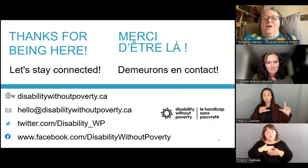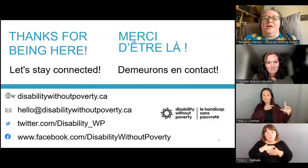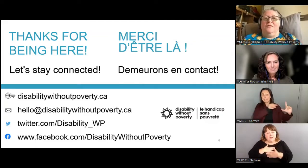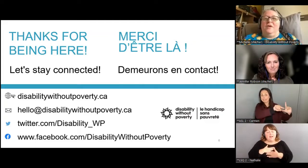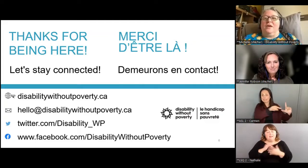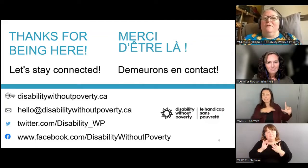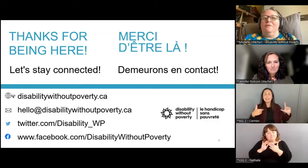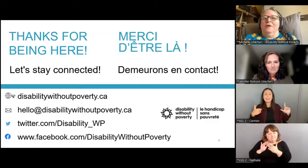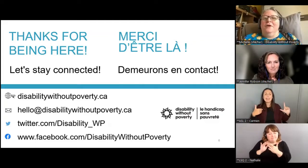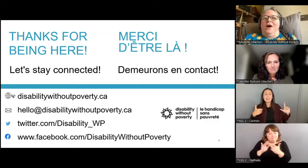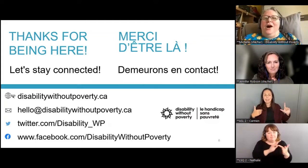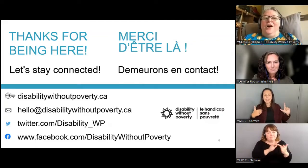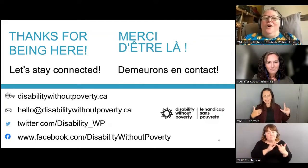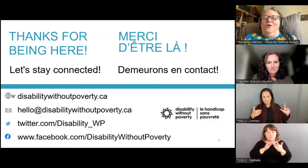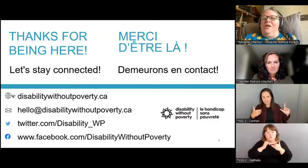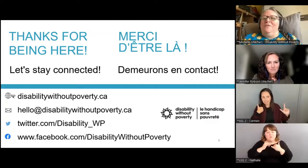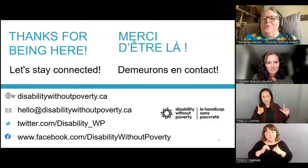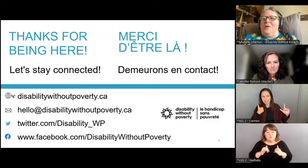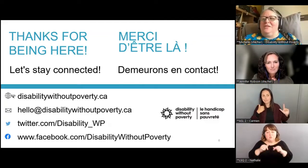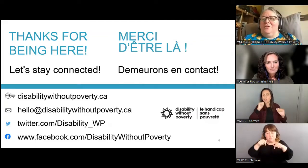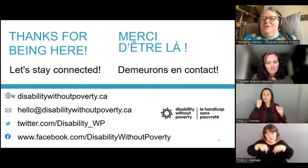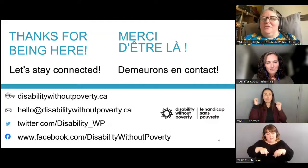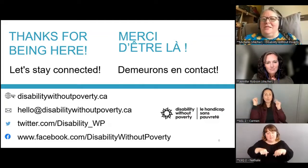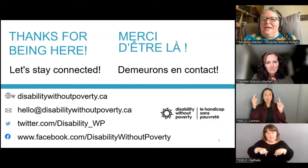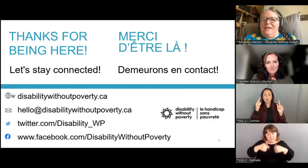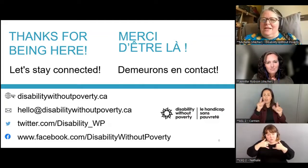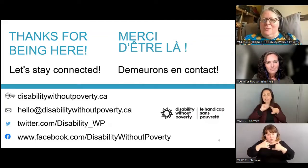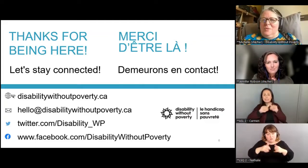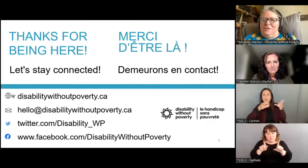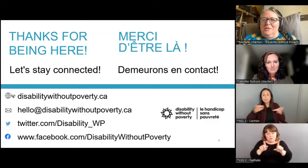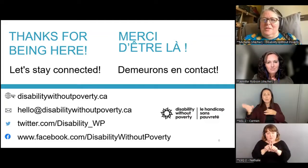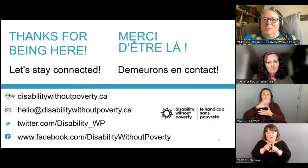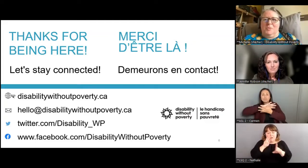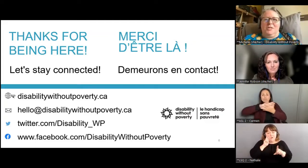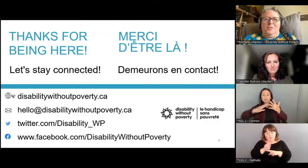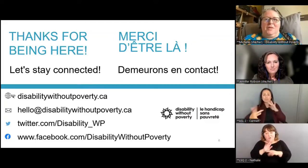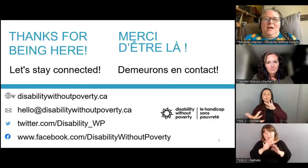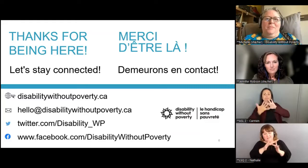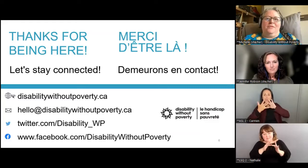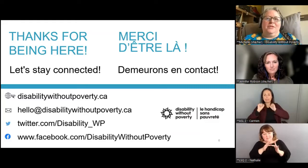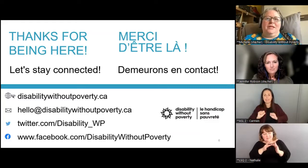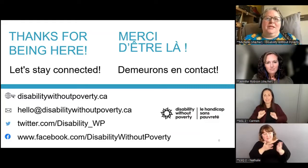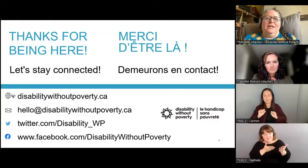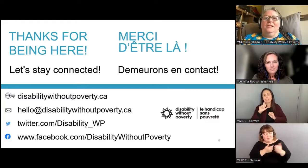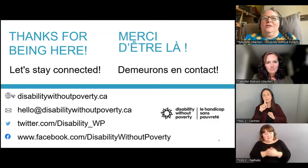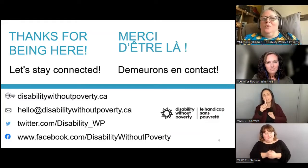WE ARE GIVING ALL OF THE WAYS YOU CAN STAY CONNECTED WITH US AT DISABILITY WITHOUT POVERTY.